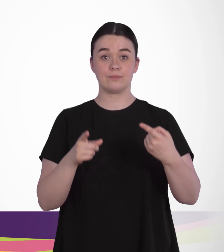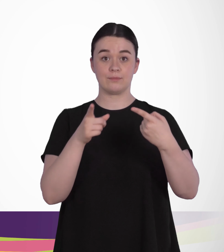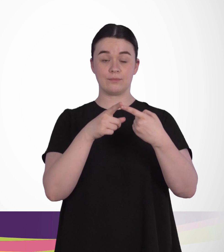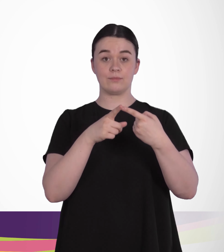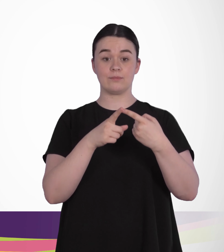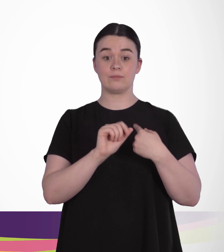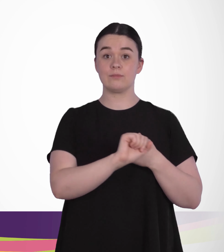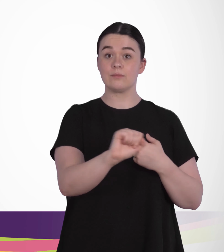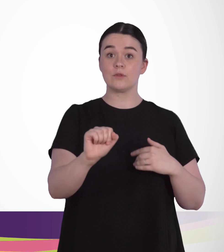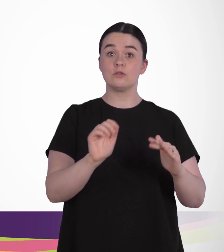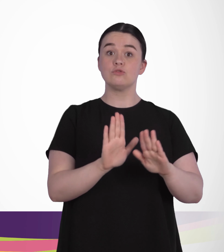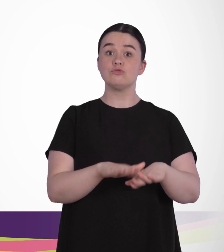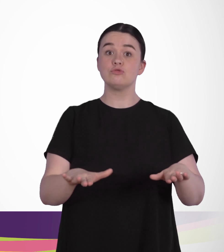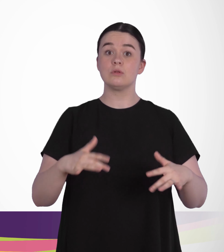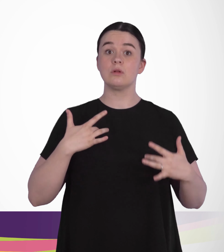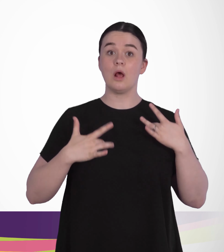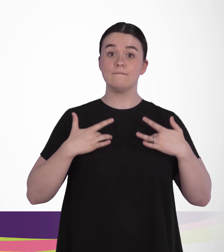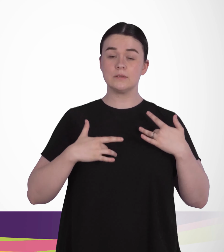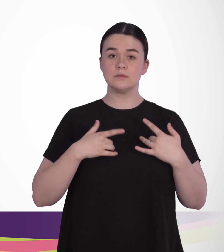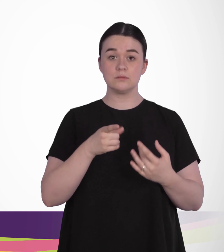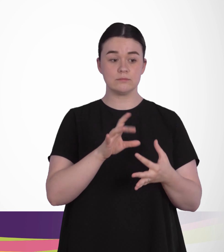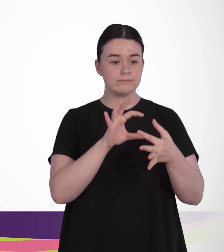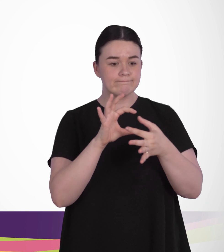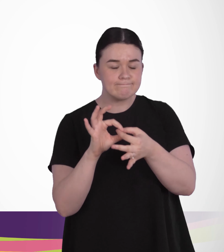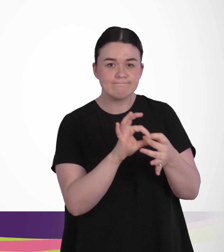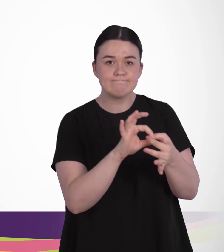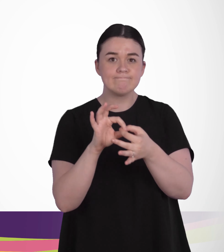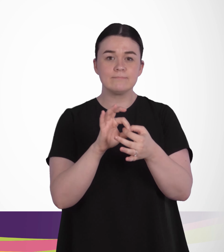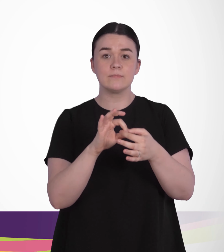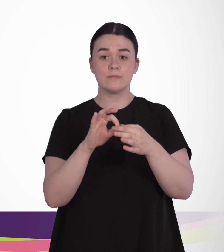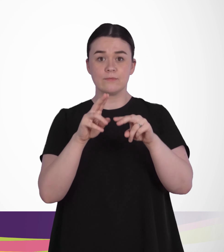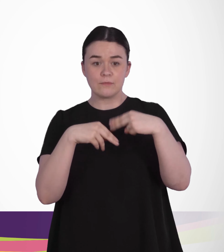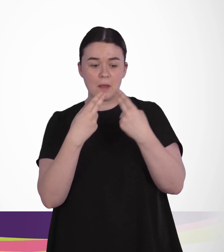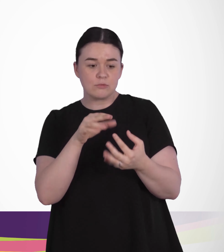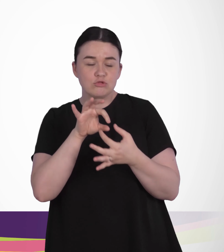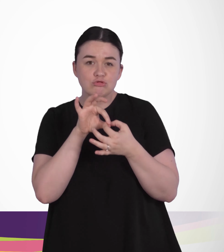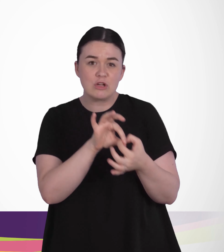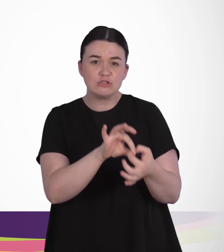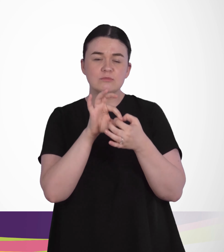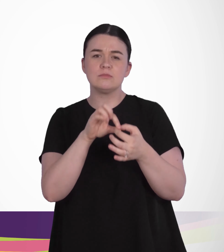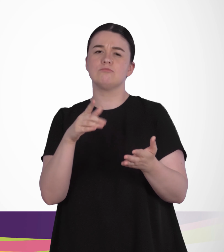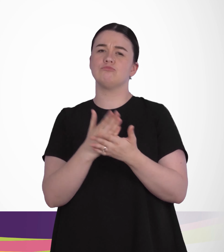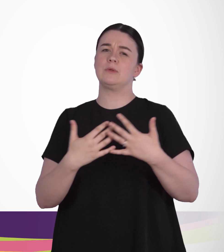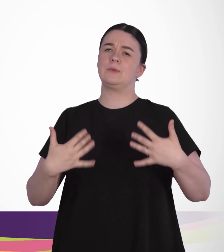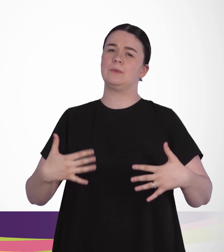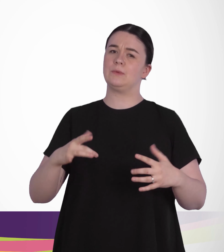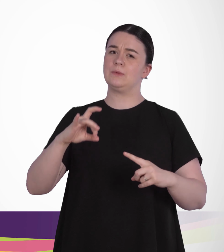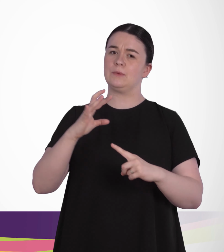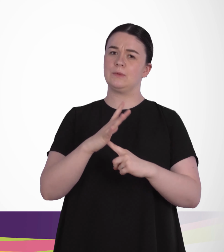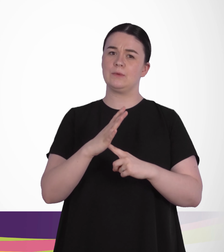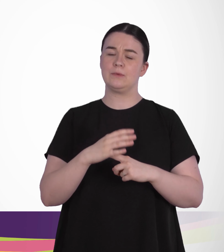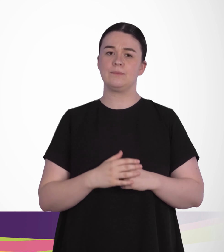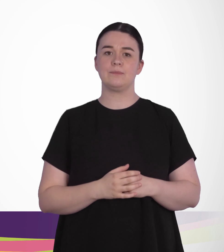• Connections and relationships are central to children’s lives.